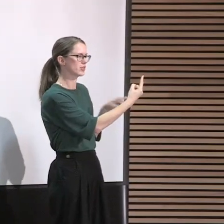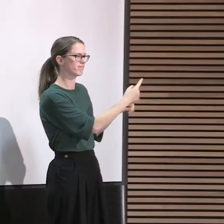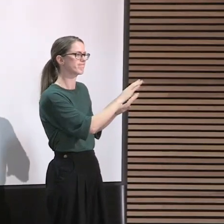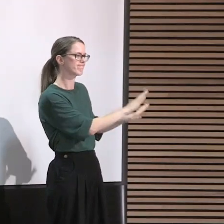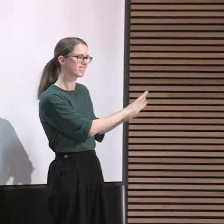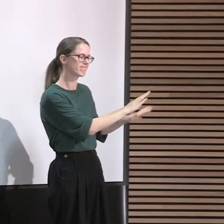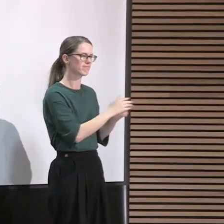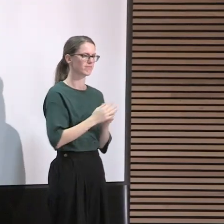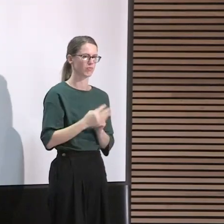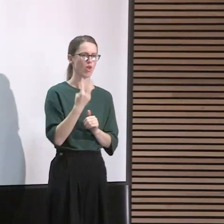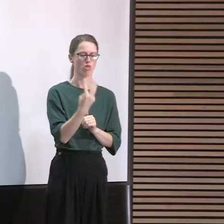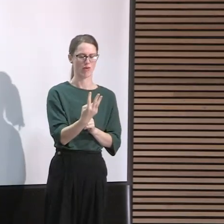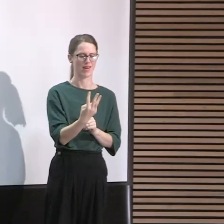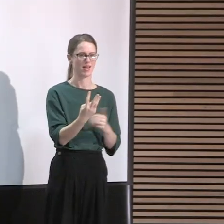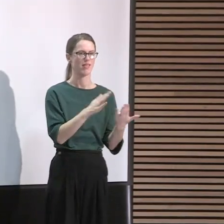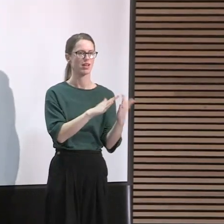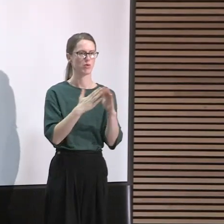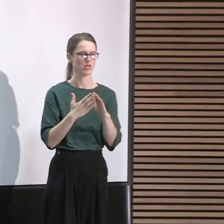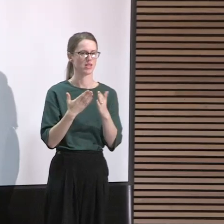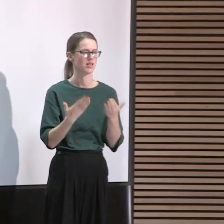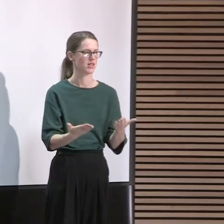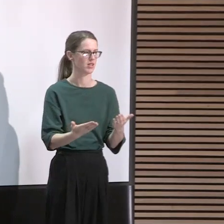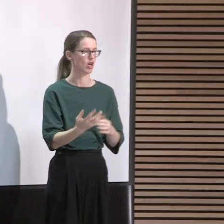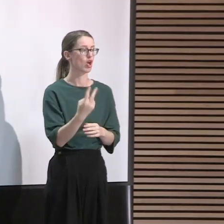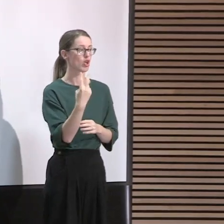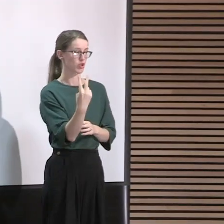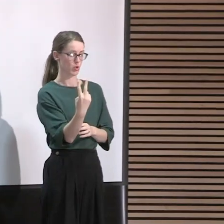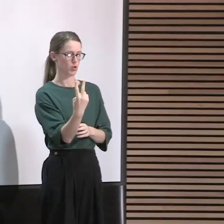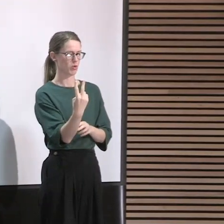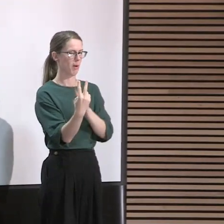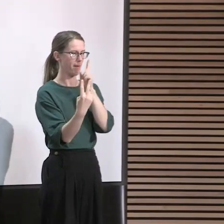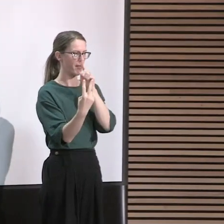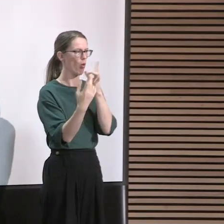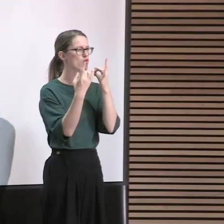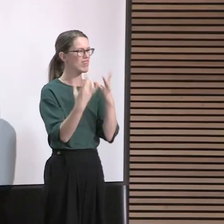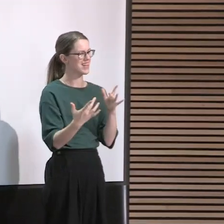those are imported cases and they were detected in our managed isolation facilities.